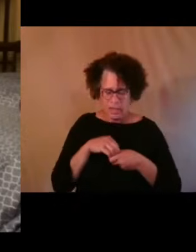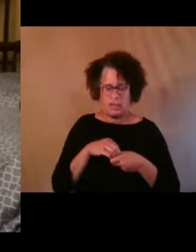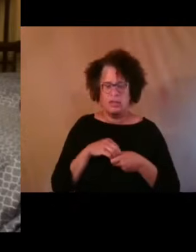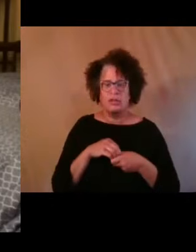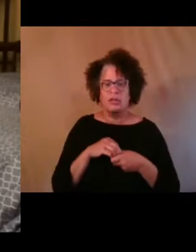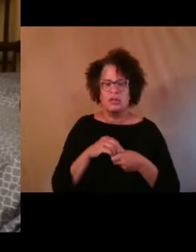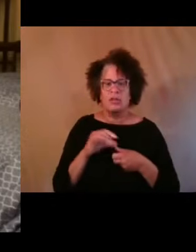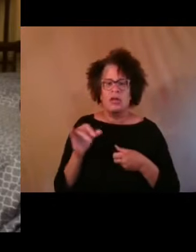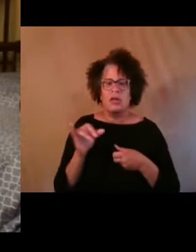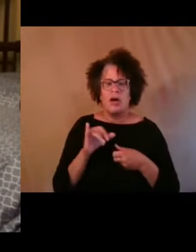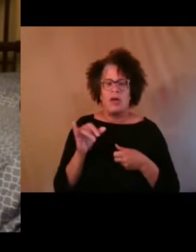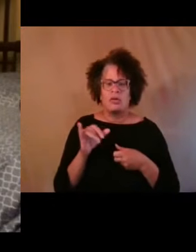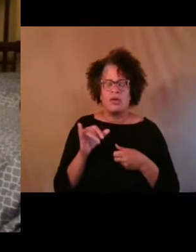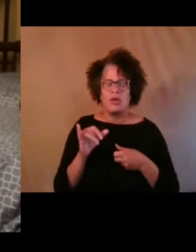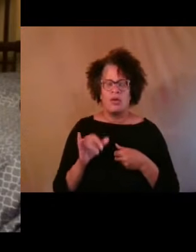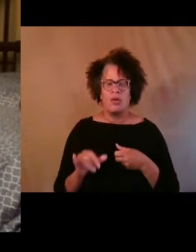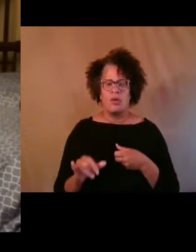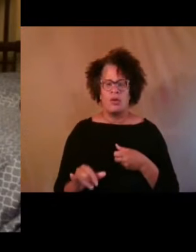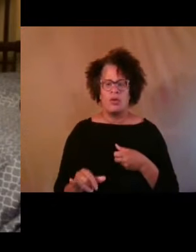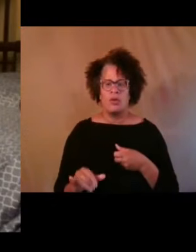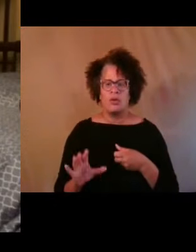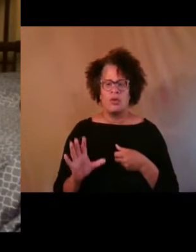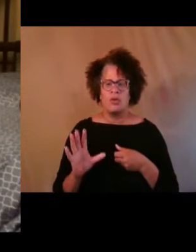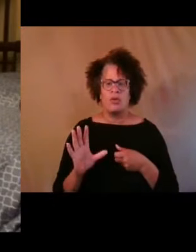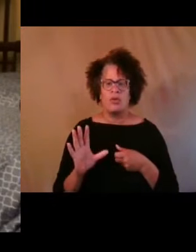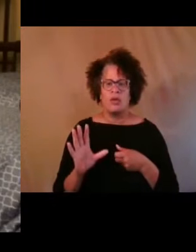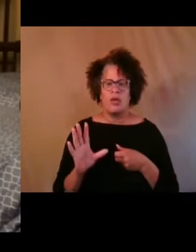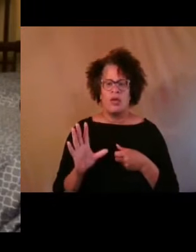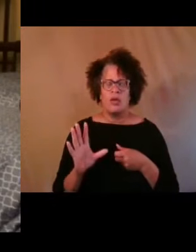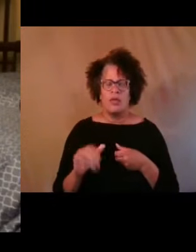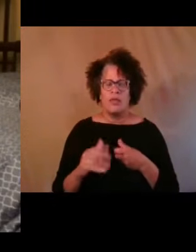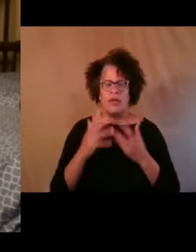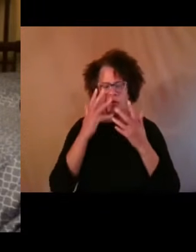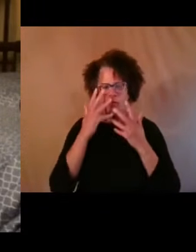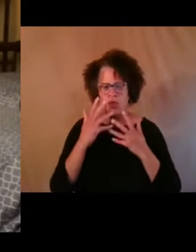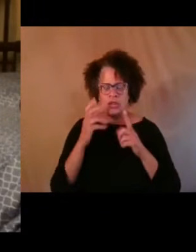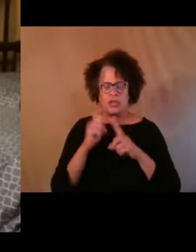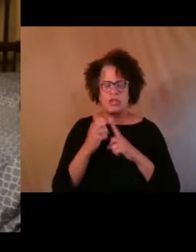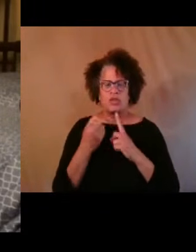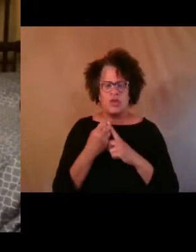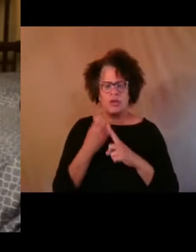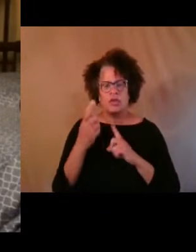Even in that most unfortunate situation when someone is shooting other people